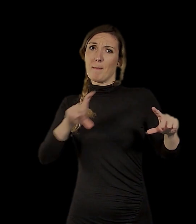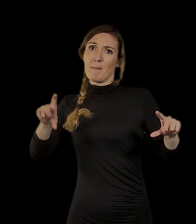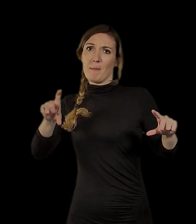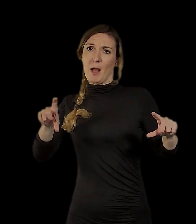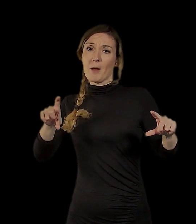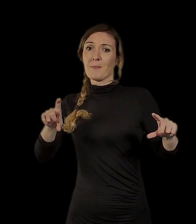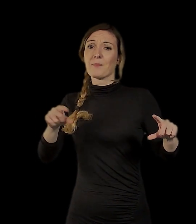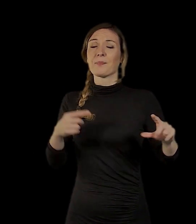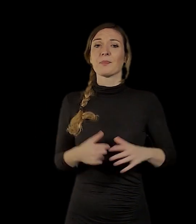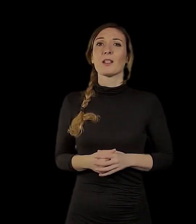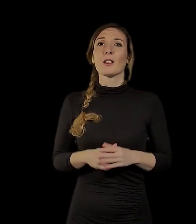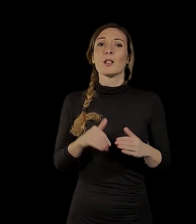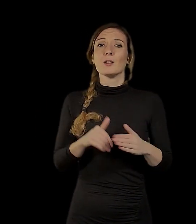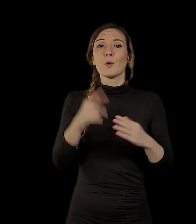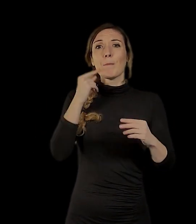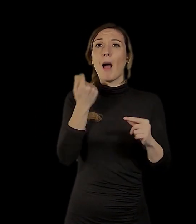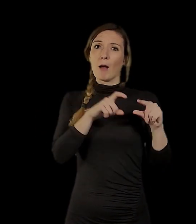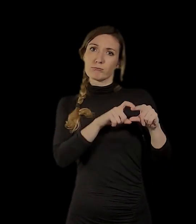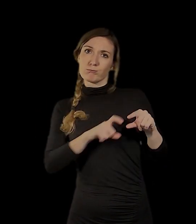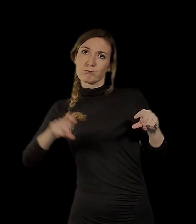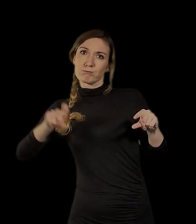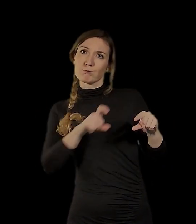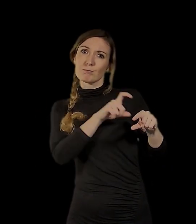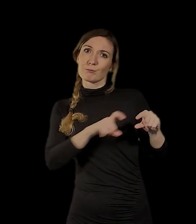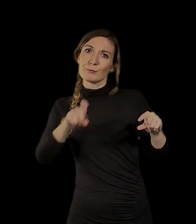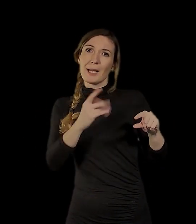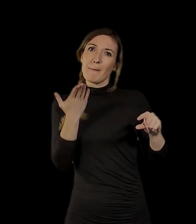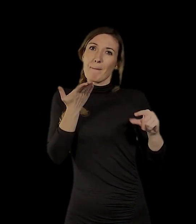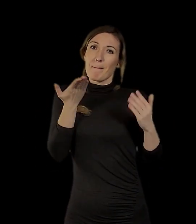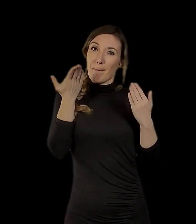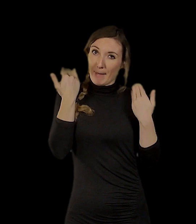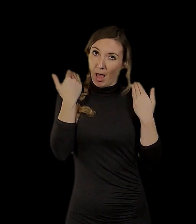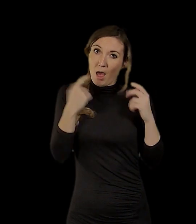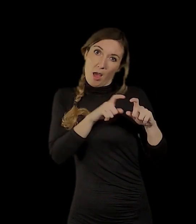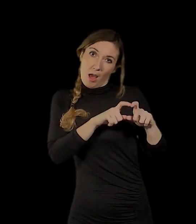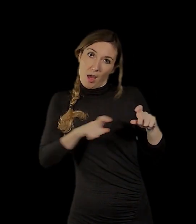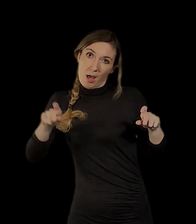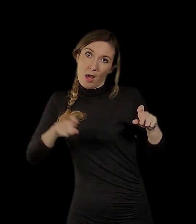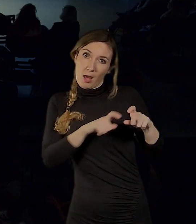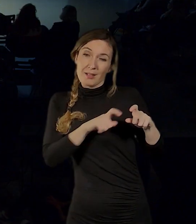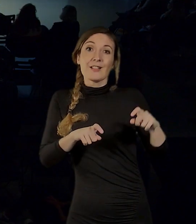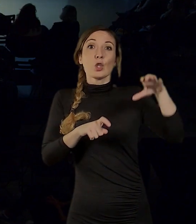That park is full of playgrounds and other equipment for the given location. There is also a kindergarten in it.